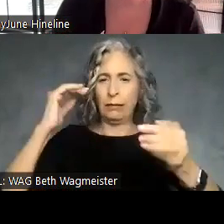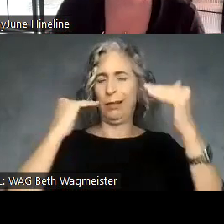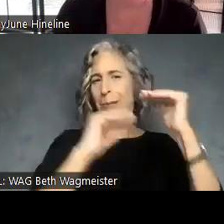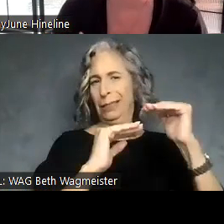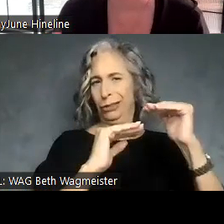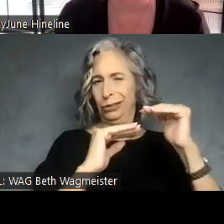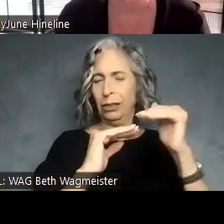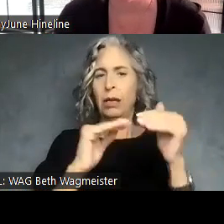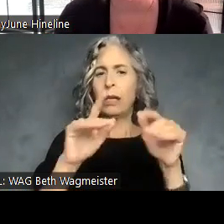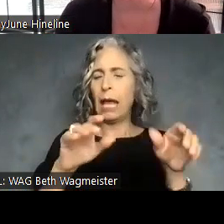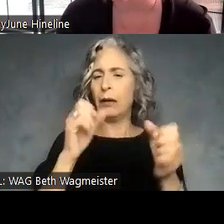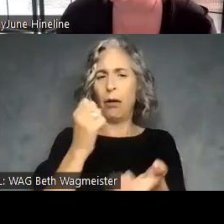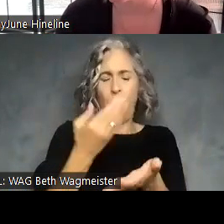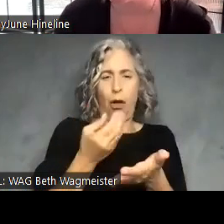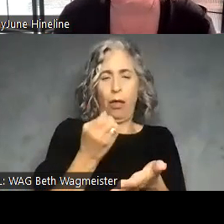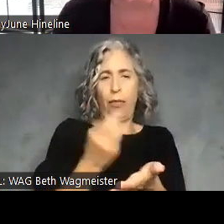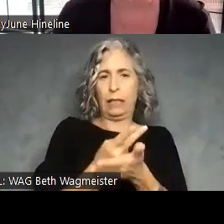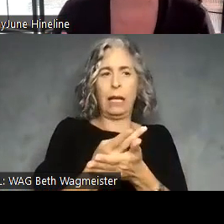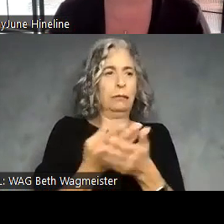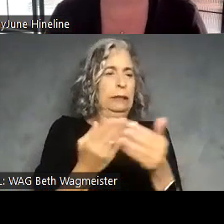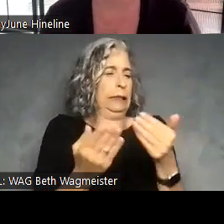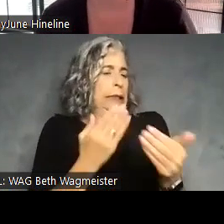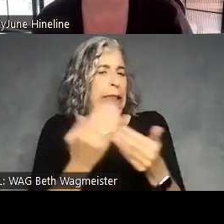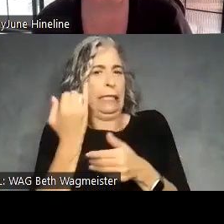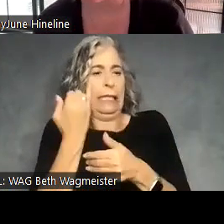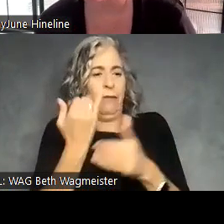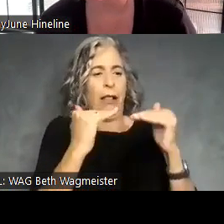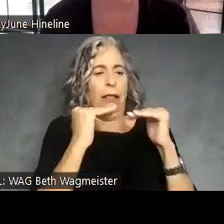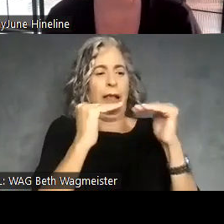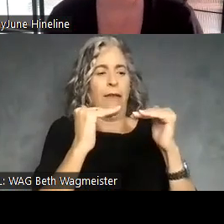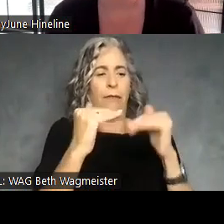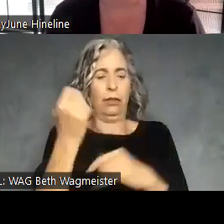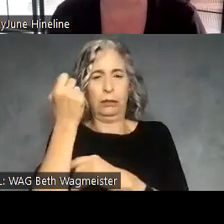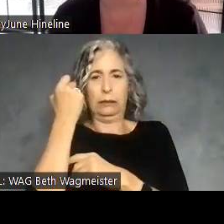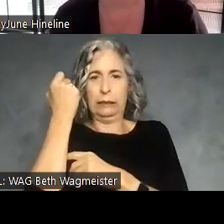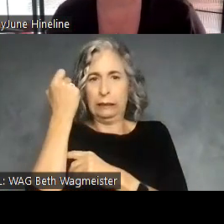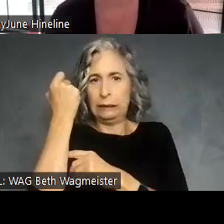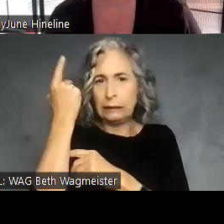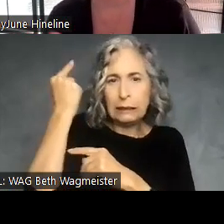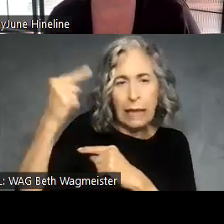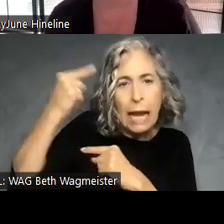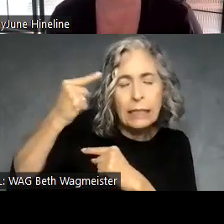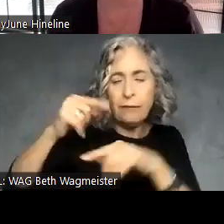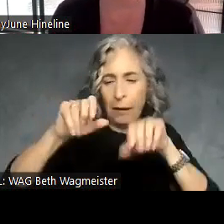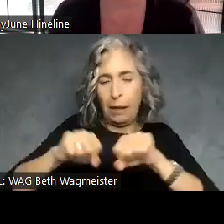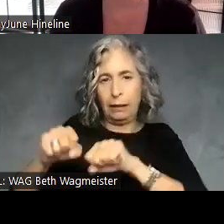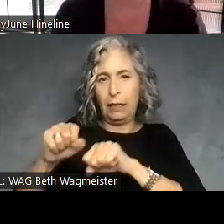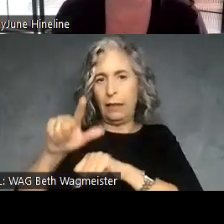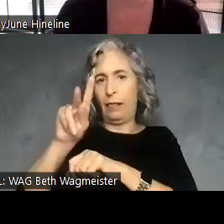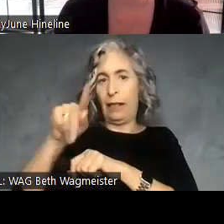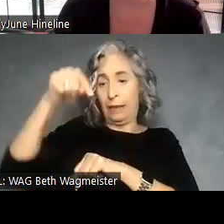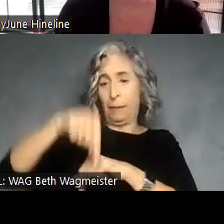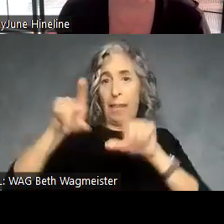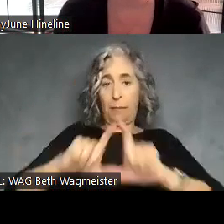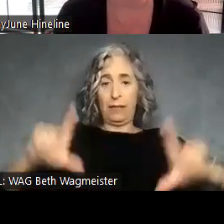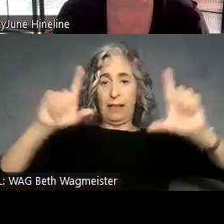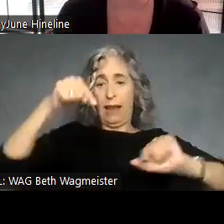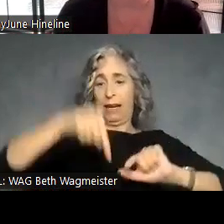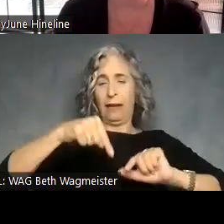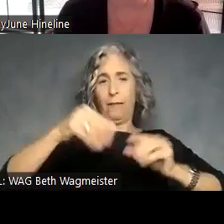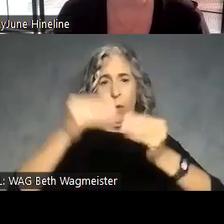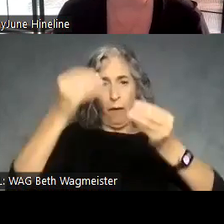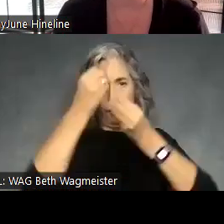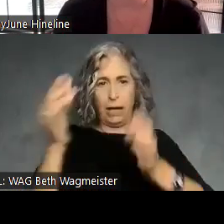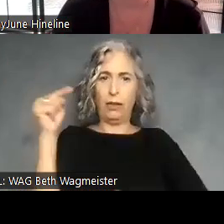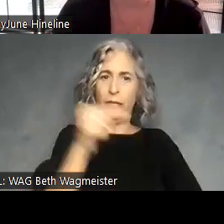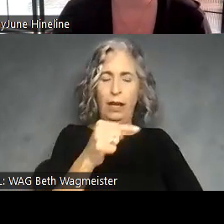can be dementia, ADHD, dissociated amnesia. This criteria also helps our dyslexic folks.